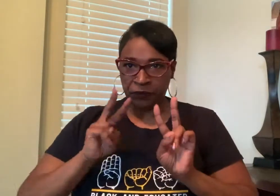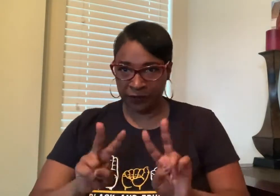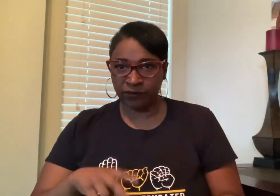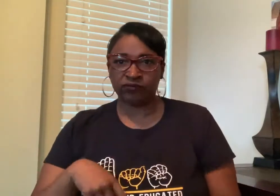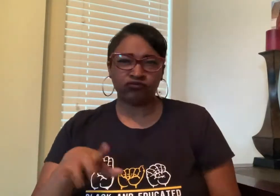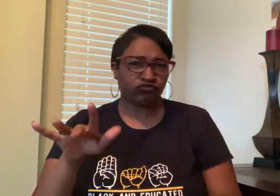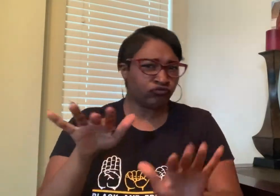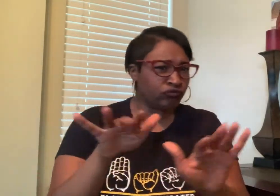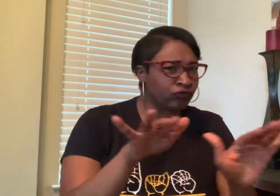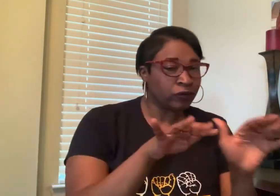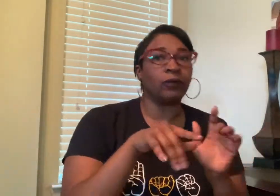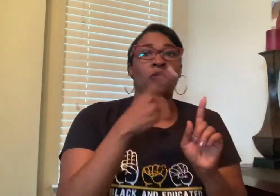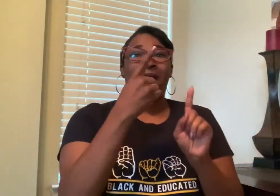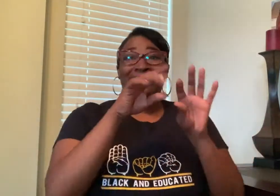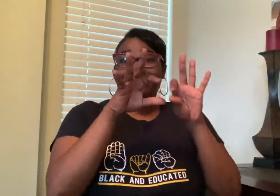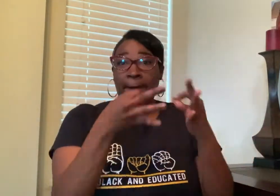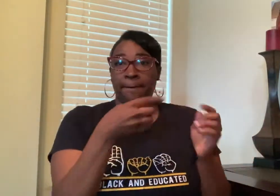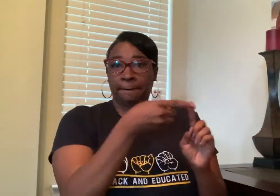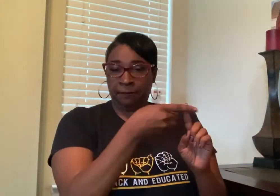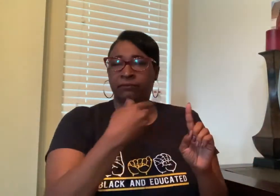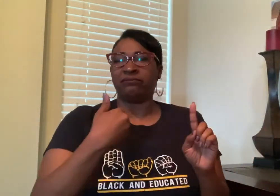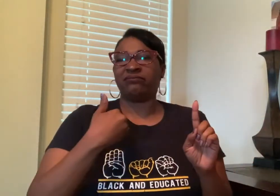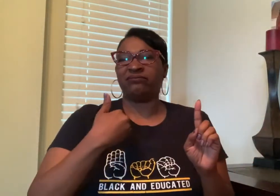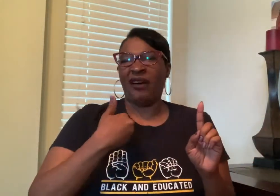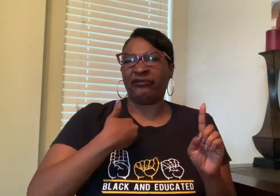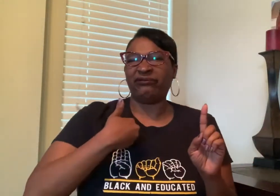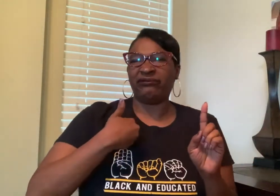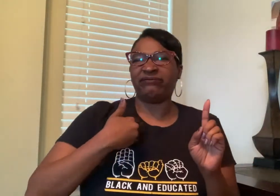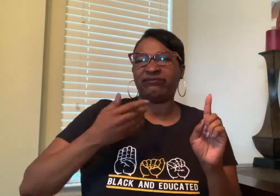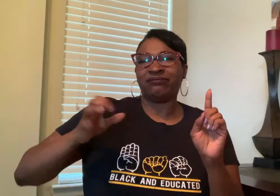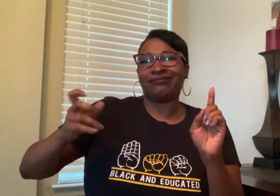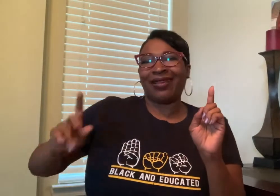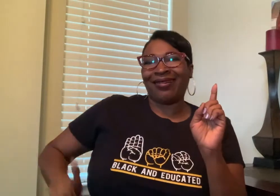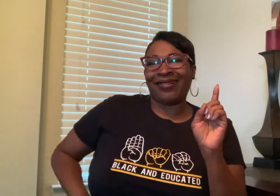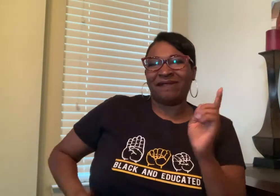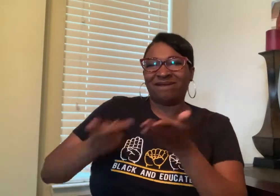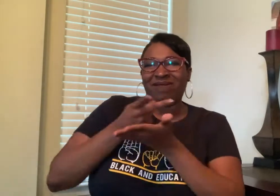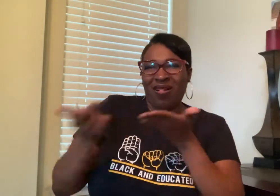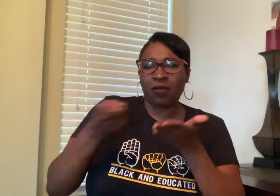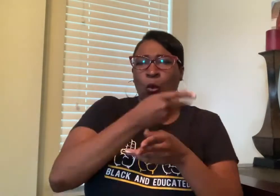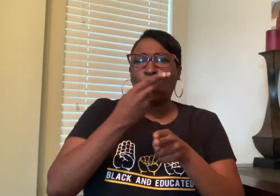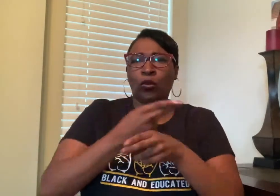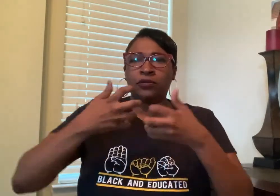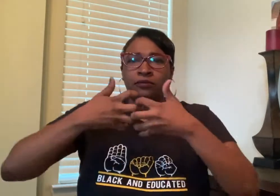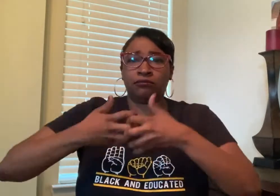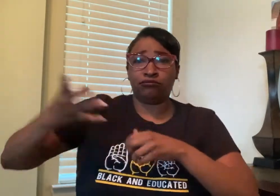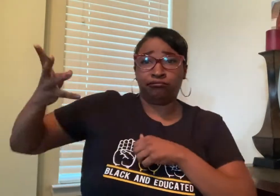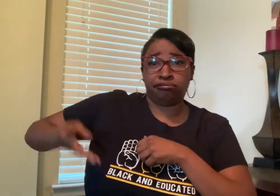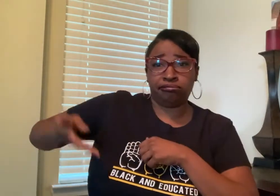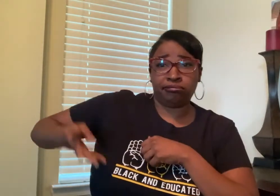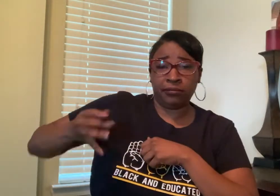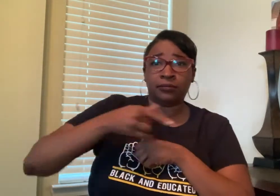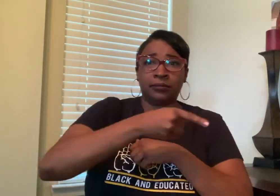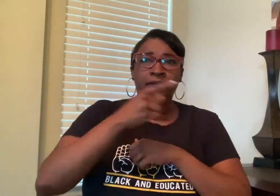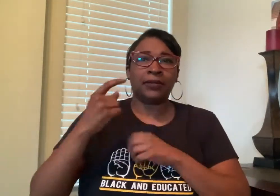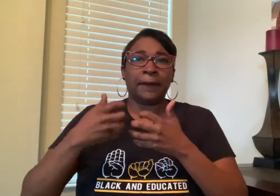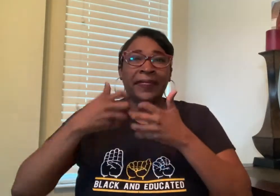anything of the sort. I just wanted to keep the peace. One of the family members with us had kidney failure and used a dialysis machine which had